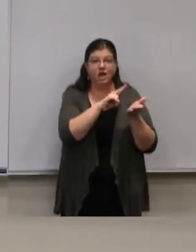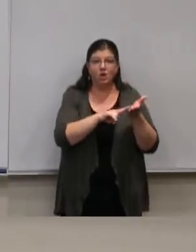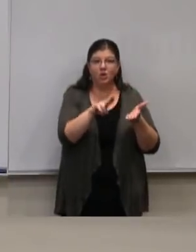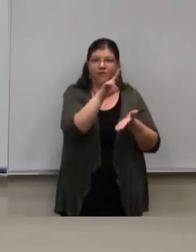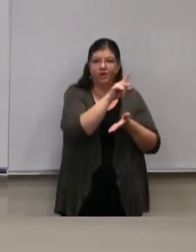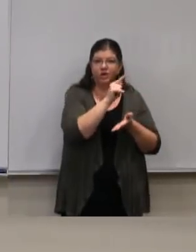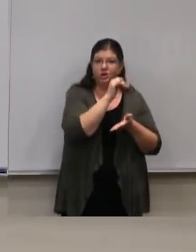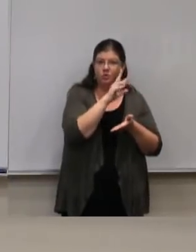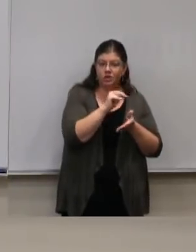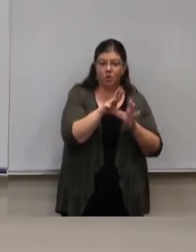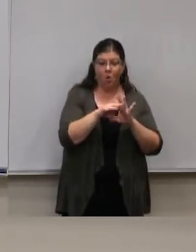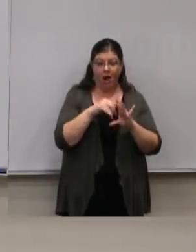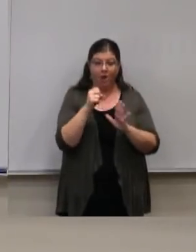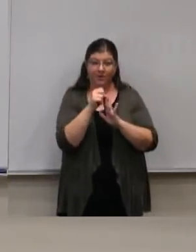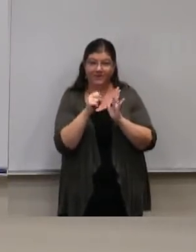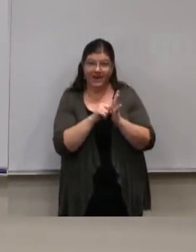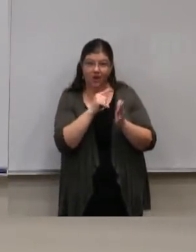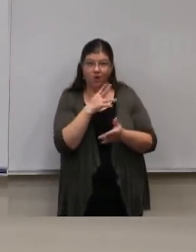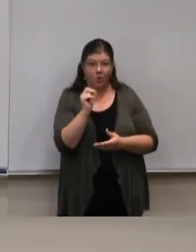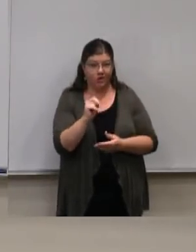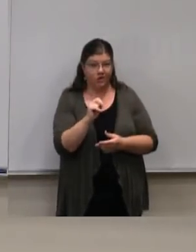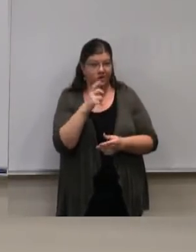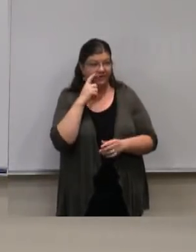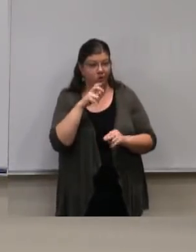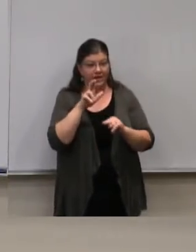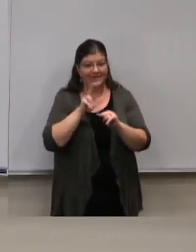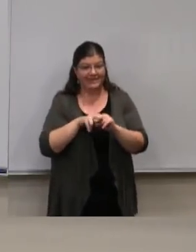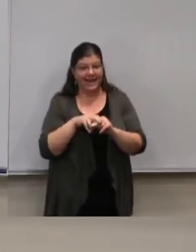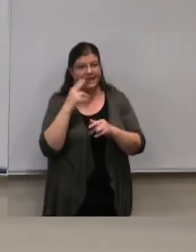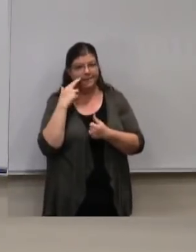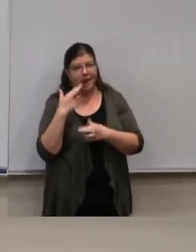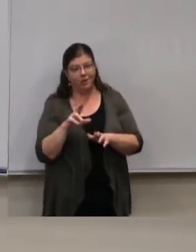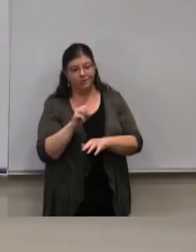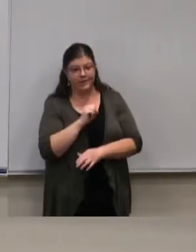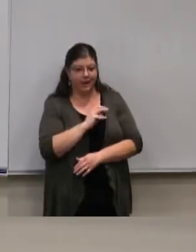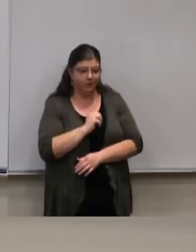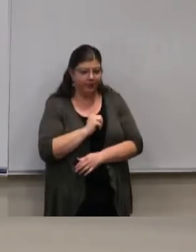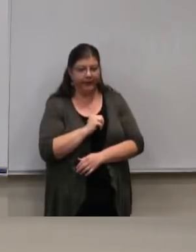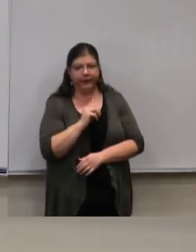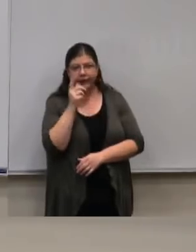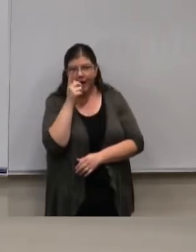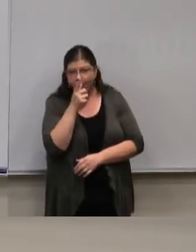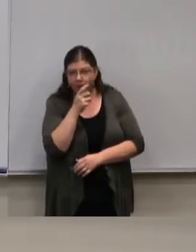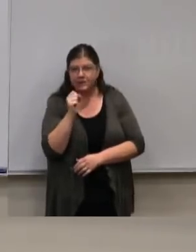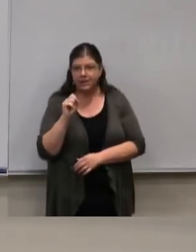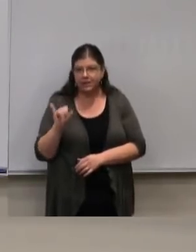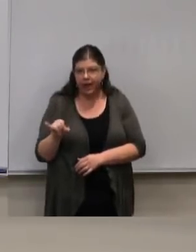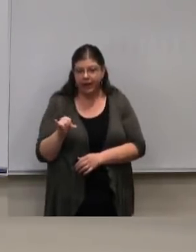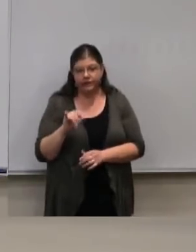or an out-of-state tuition to sit in their bedroom in Santa Maria or Lompoc or Santa Ynez and take remote classes.